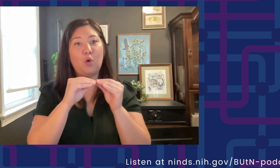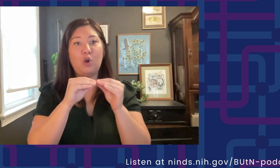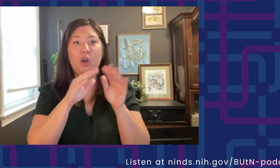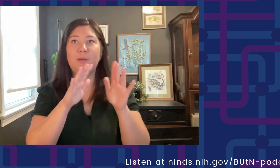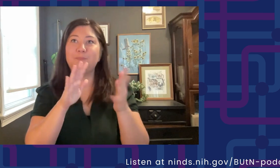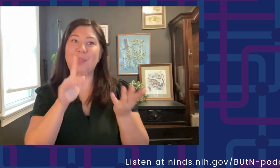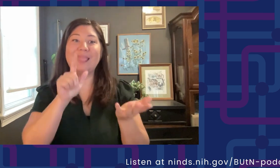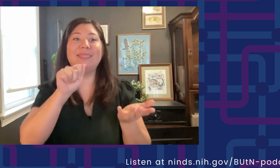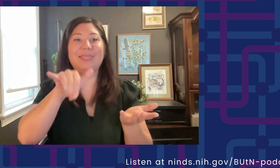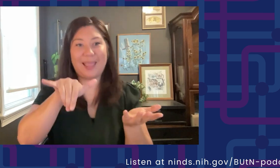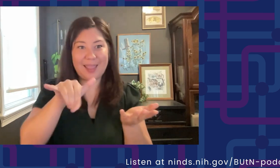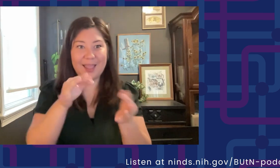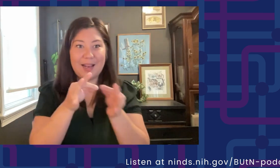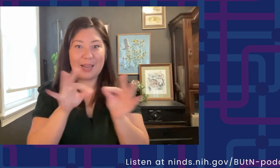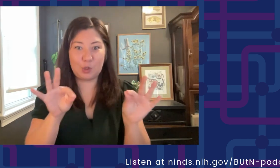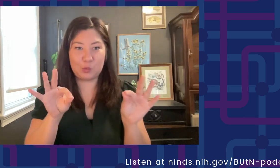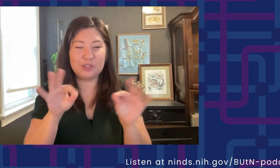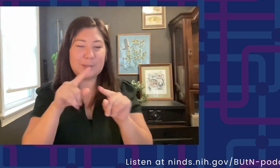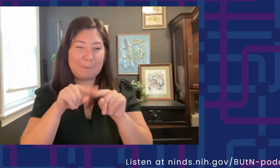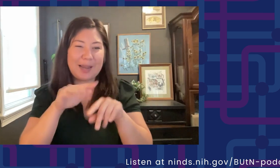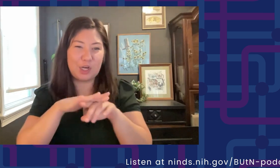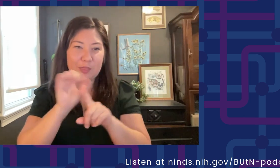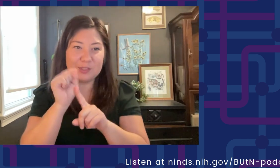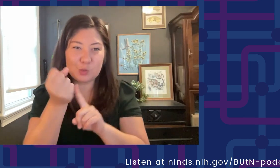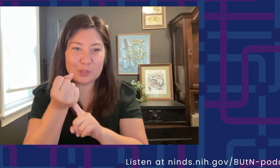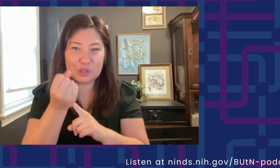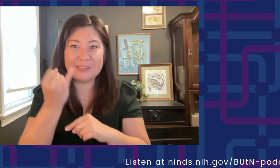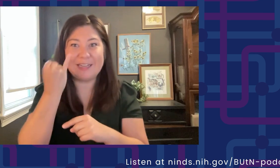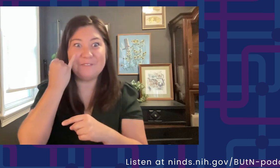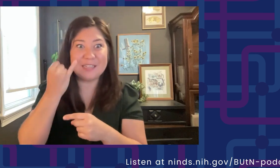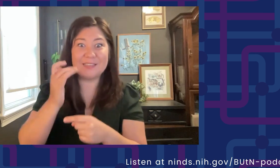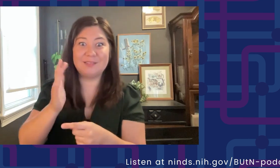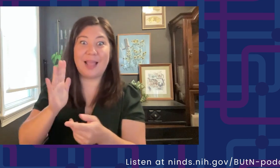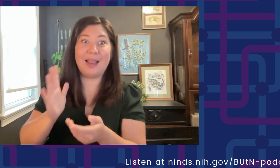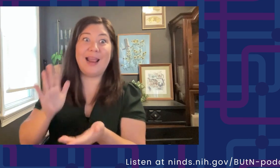language and more layperson's language, depending on the situation.